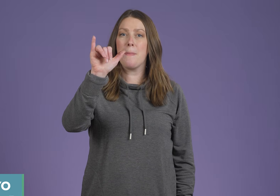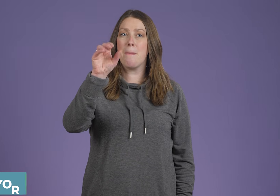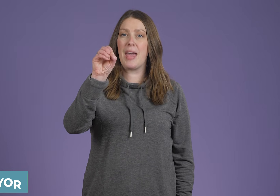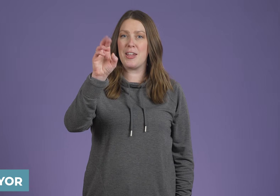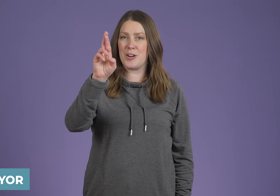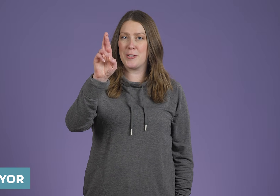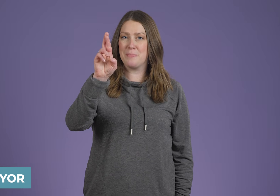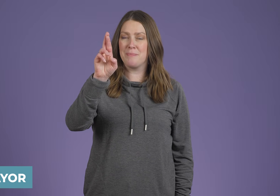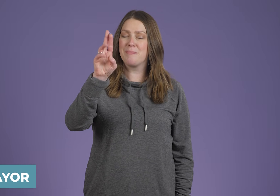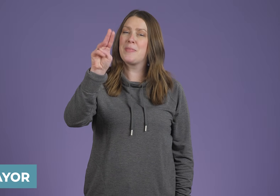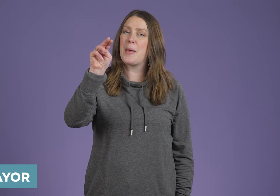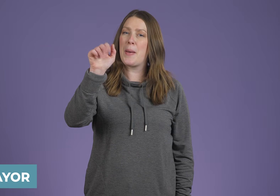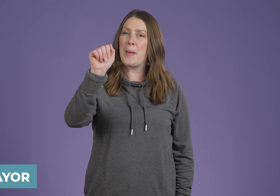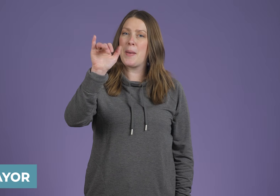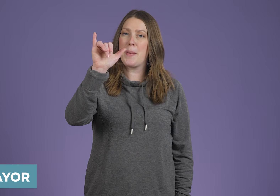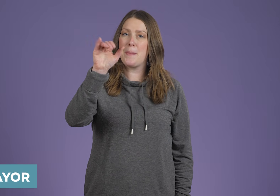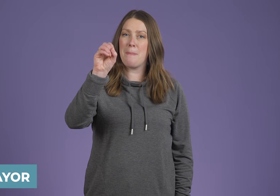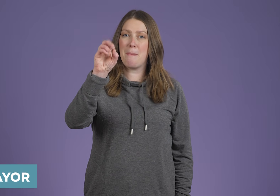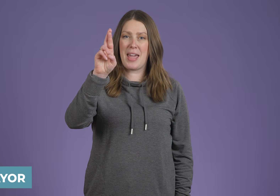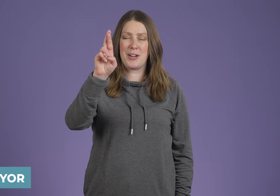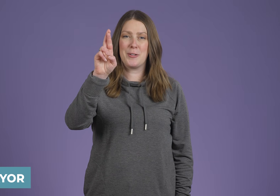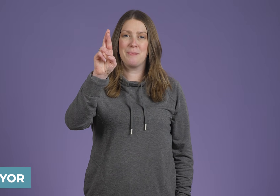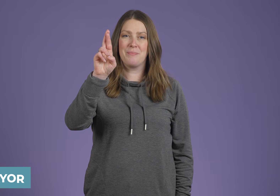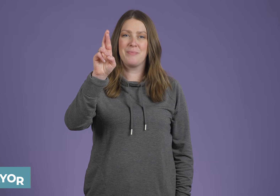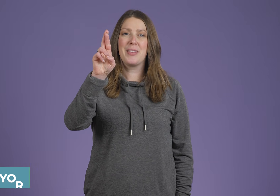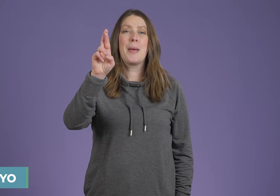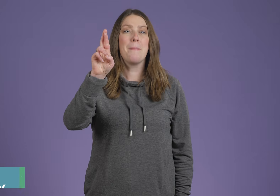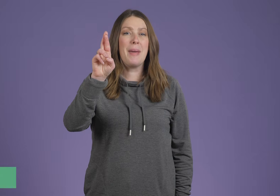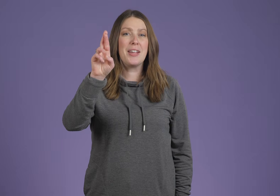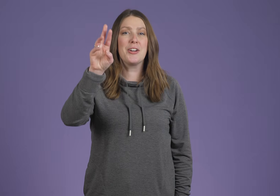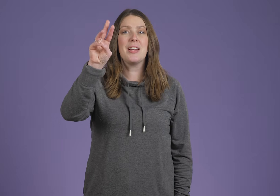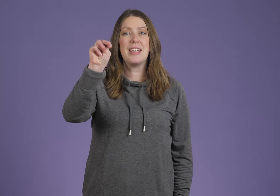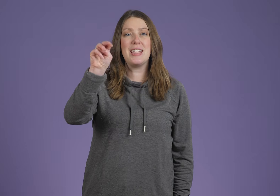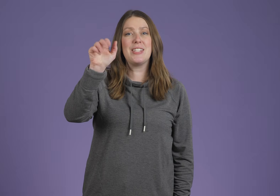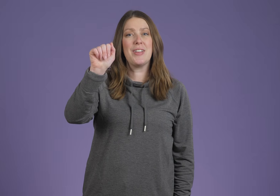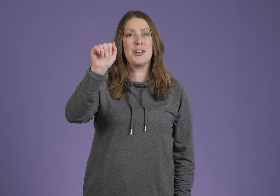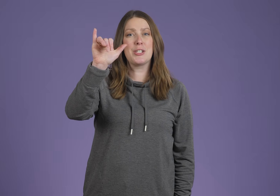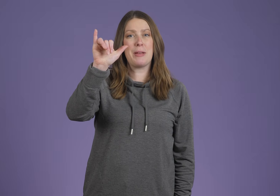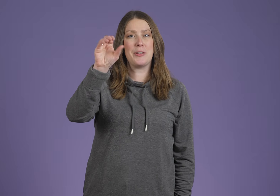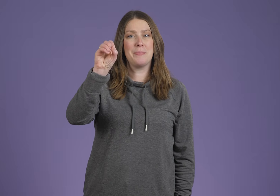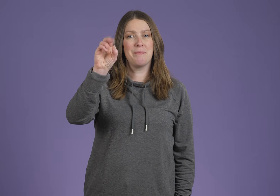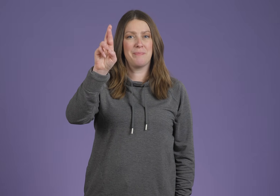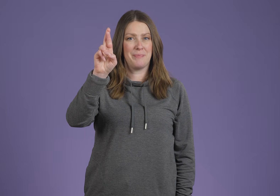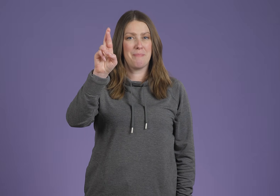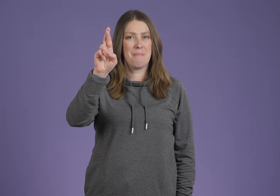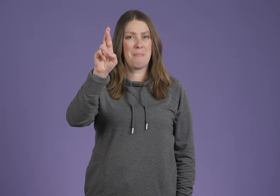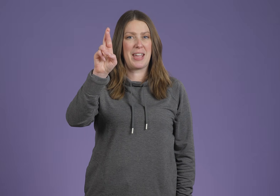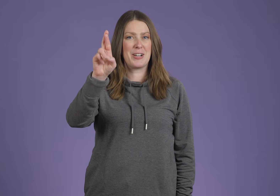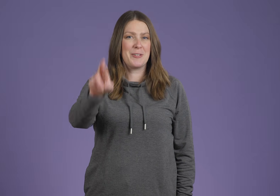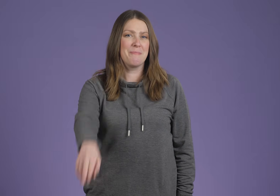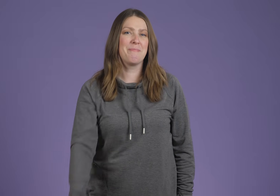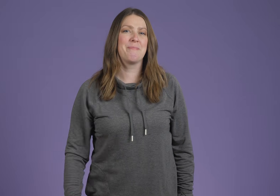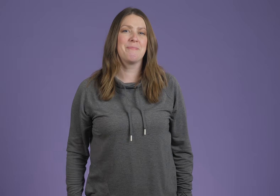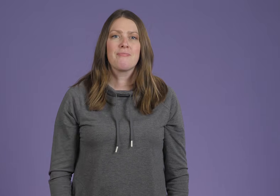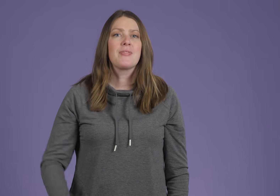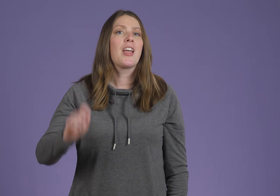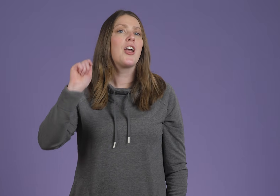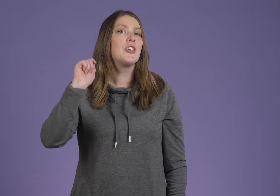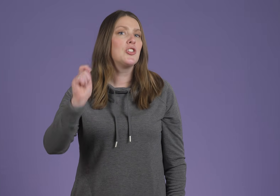Mayor. Mayor is fingerspelled. Mayor.